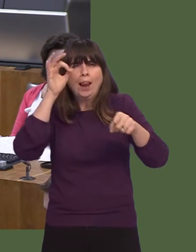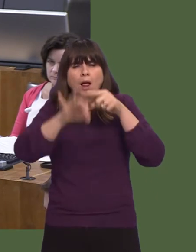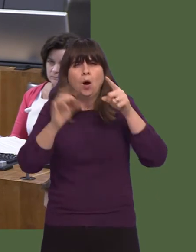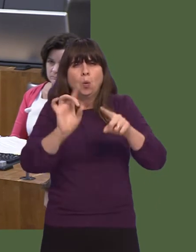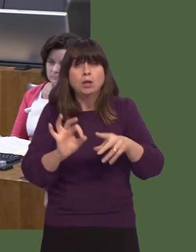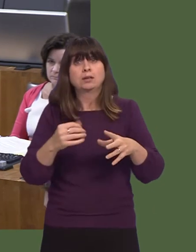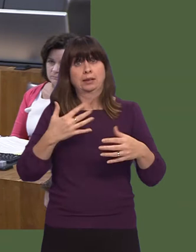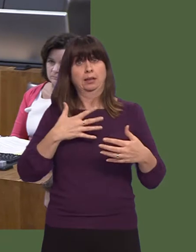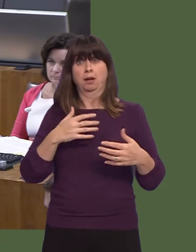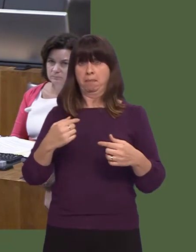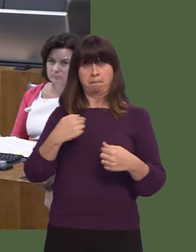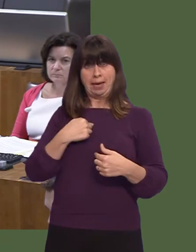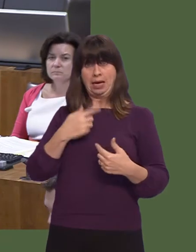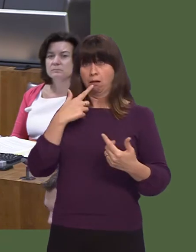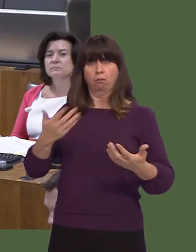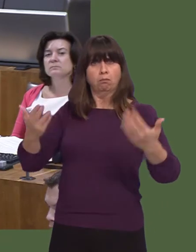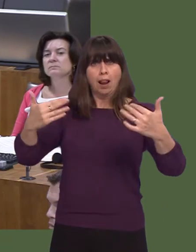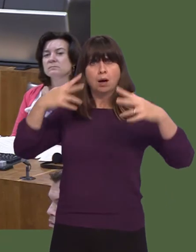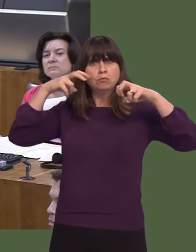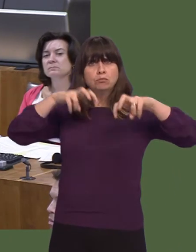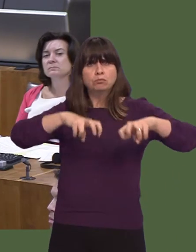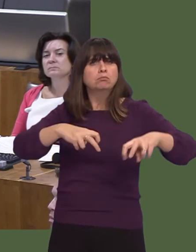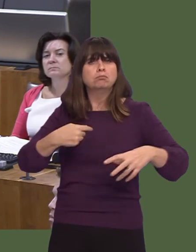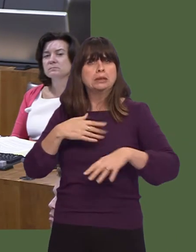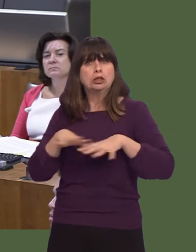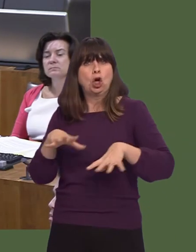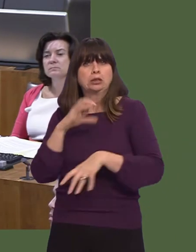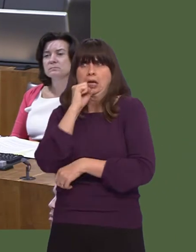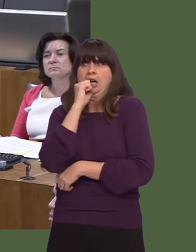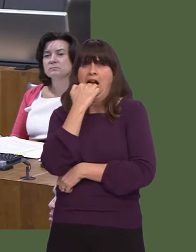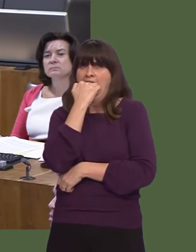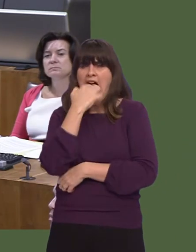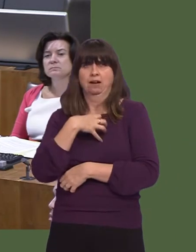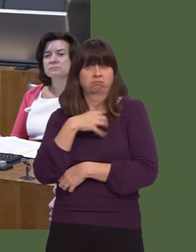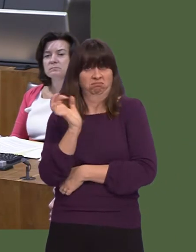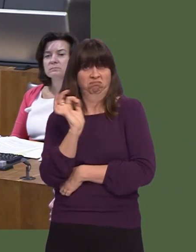scrutiny. I'm not afraid of that scrutiny, and I think it's a question of finding out